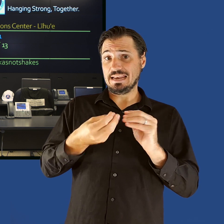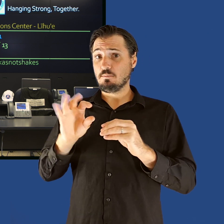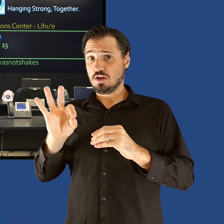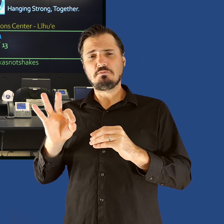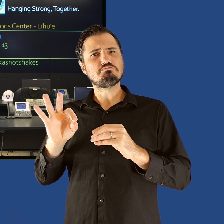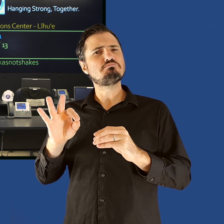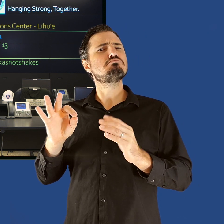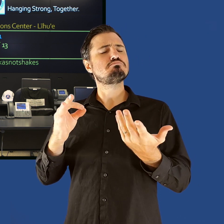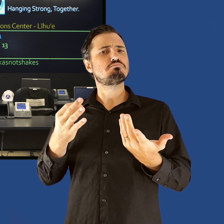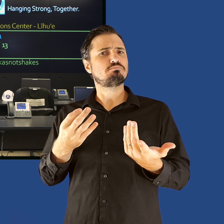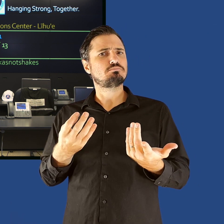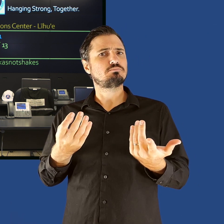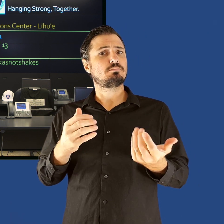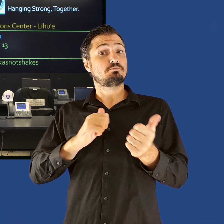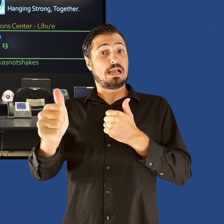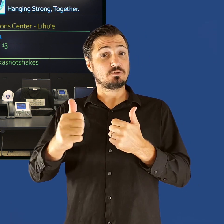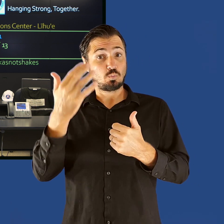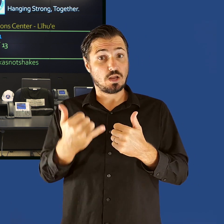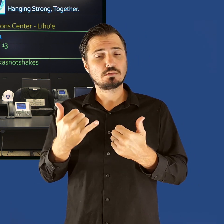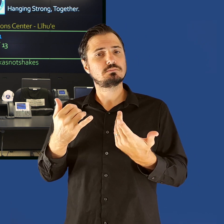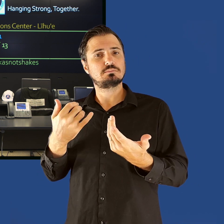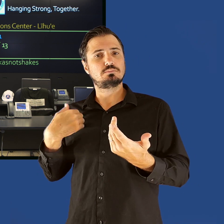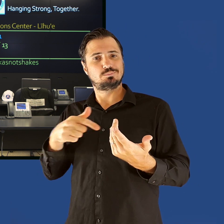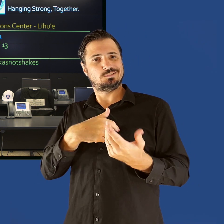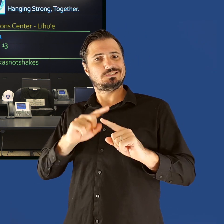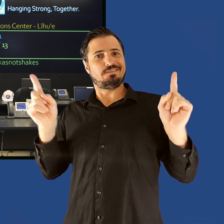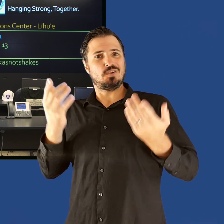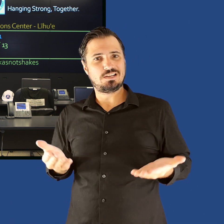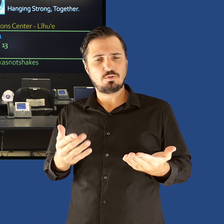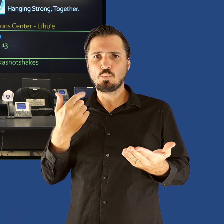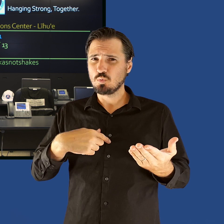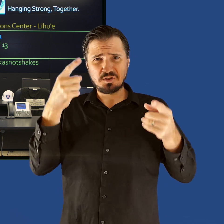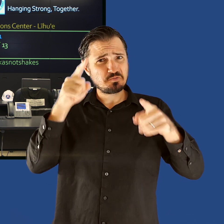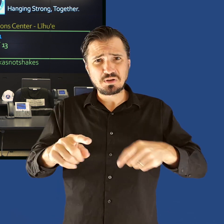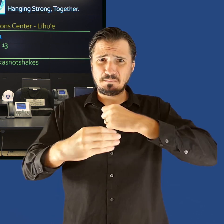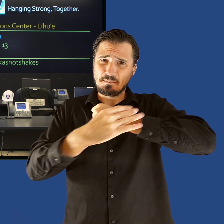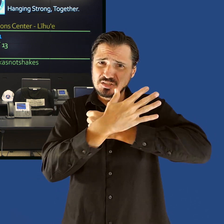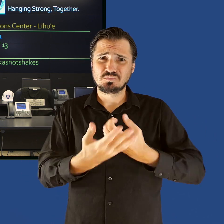We have heard from you, our residents, that freedom to visit our beaches is important to you. And we agree.